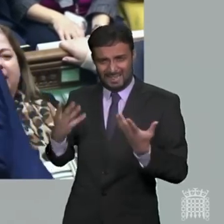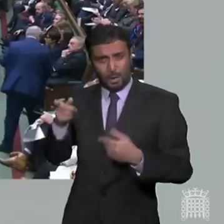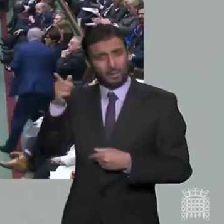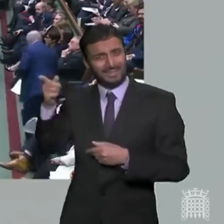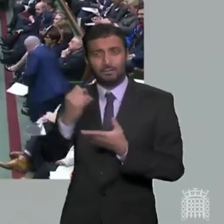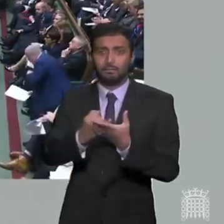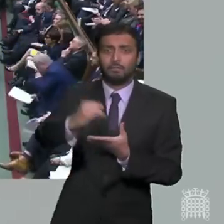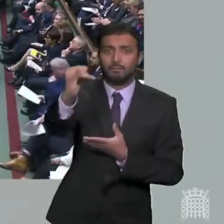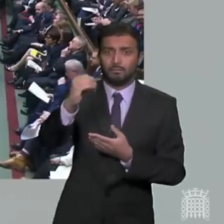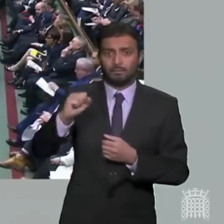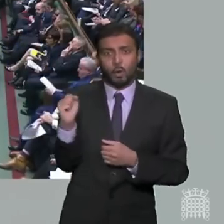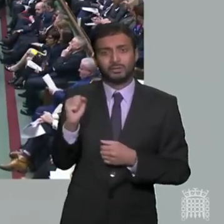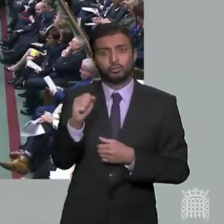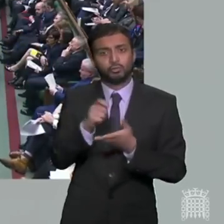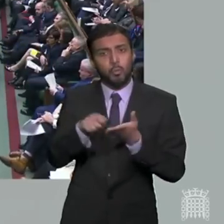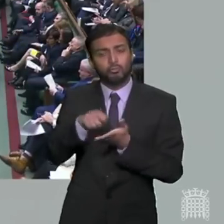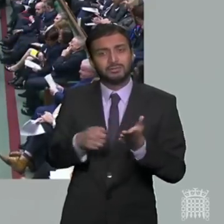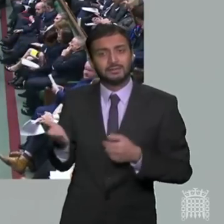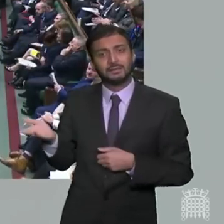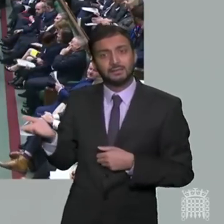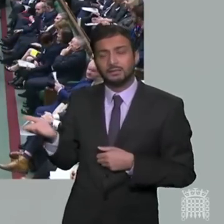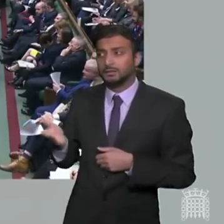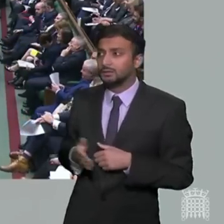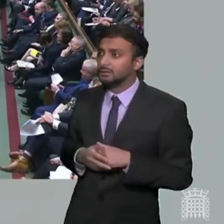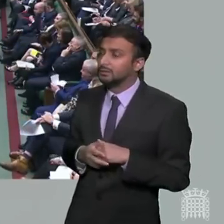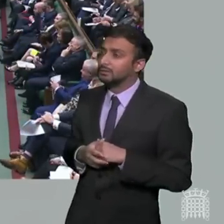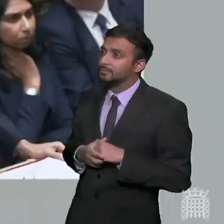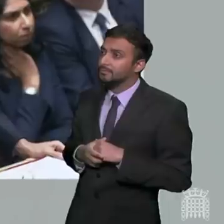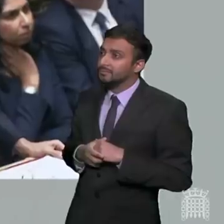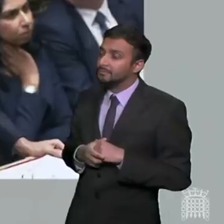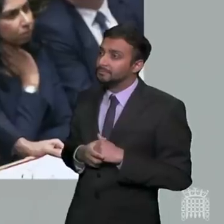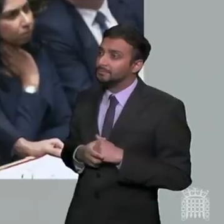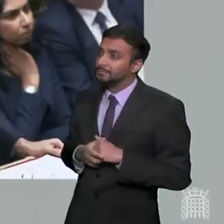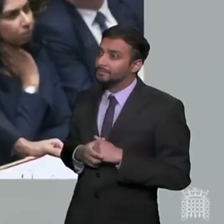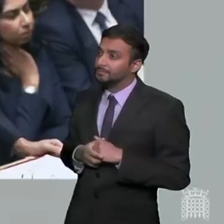The Prime Minister When it comes to Scottish democracy, I am